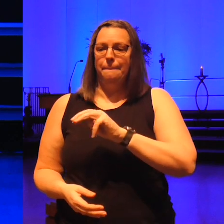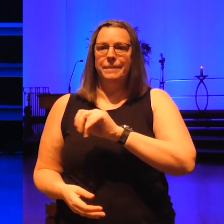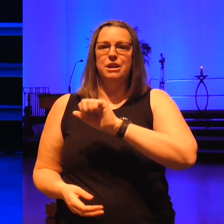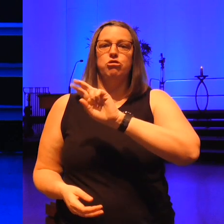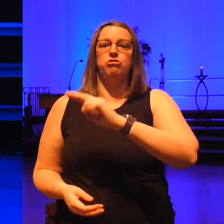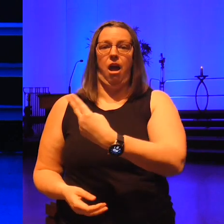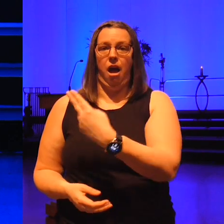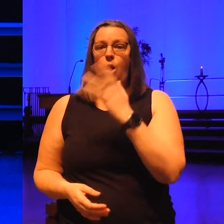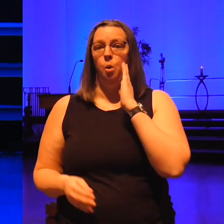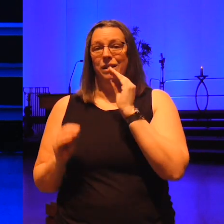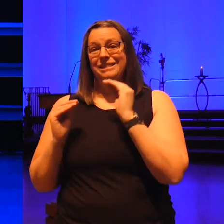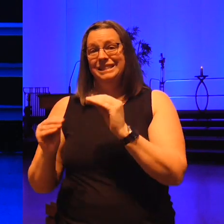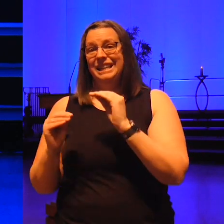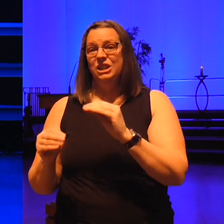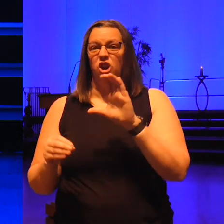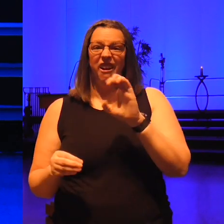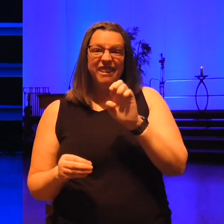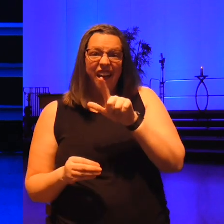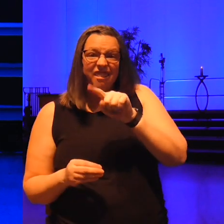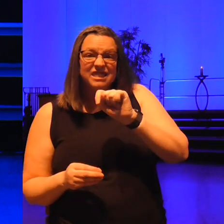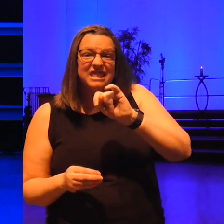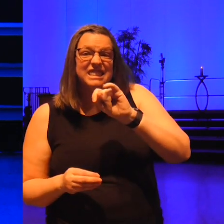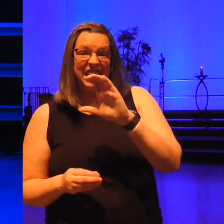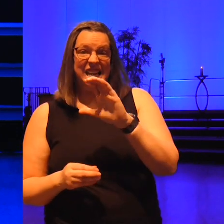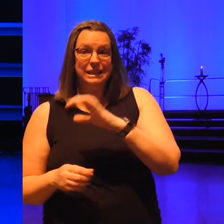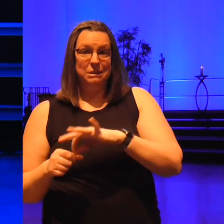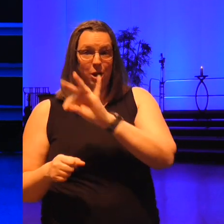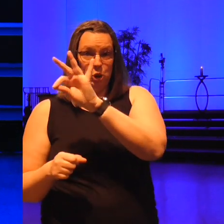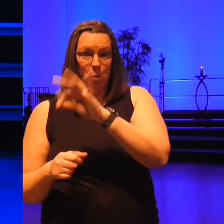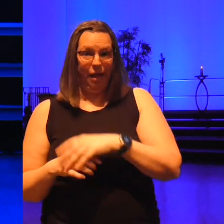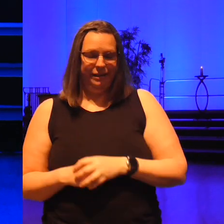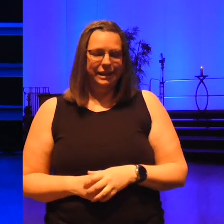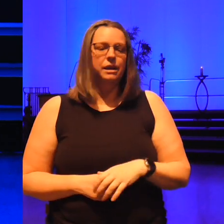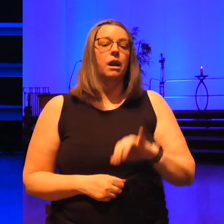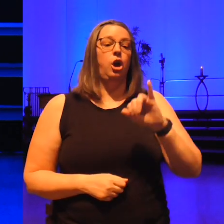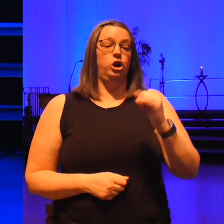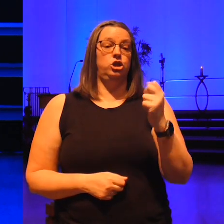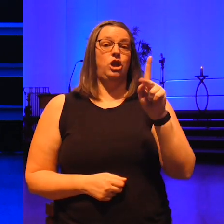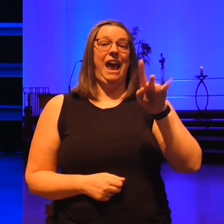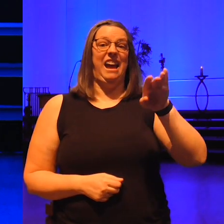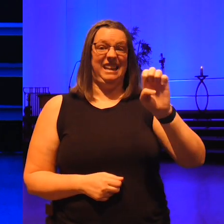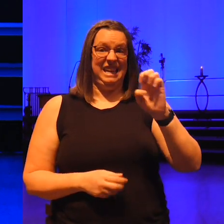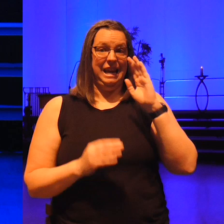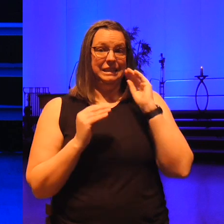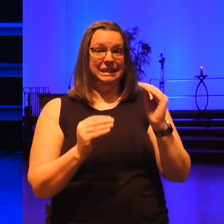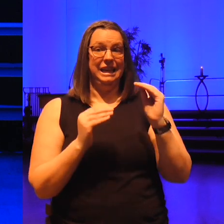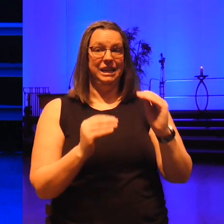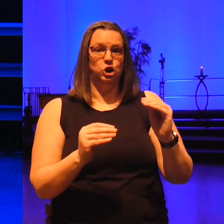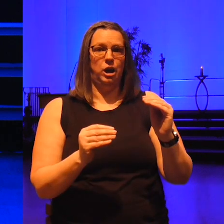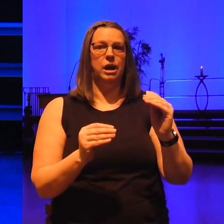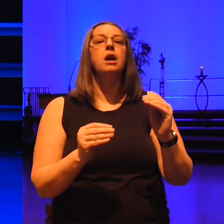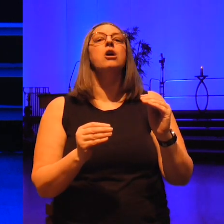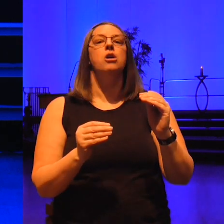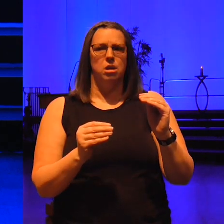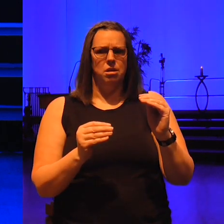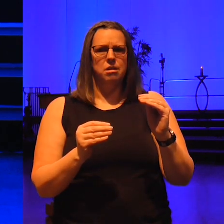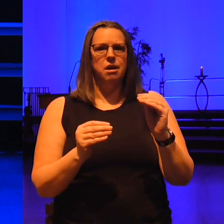spirituality uh Reverend Jackie is teaching a class called r randevu with God sounds spicy